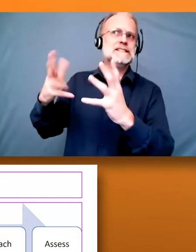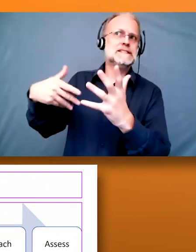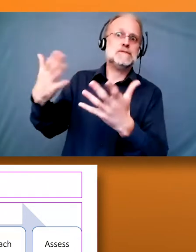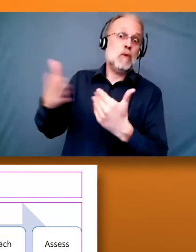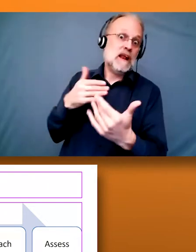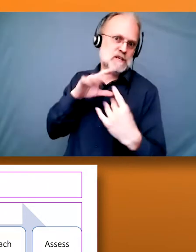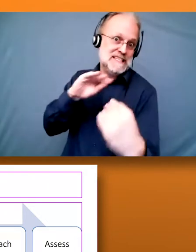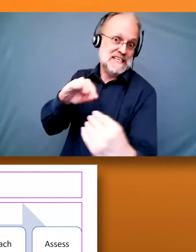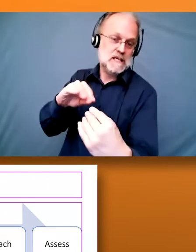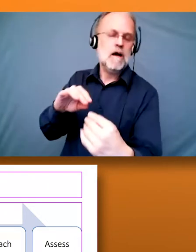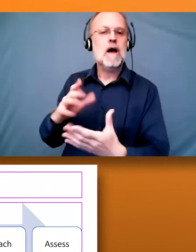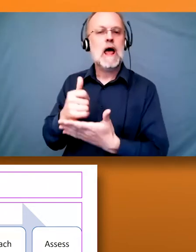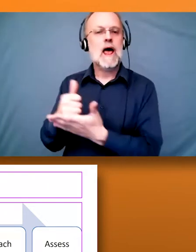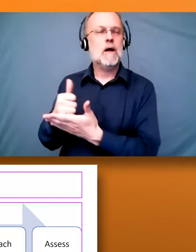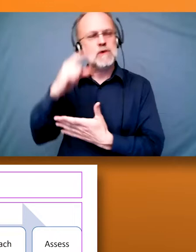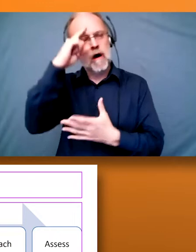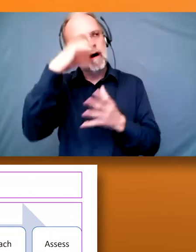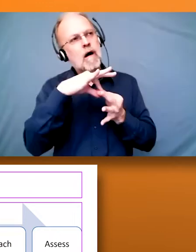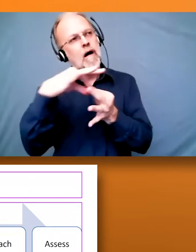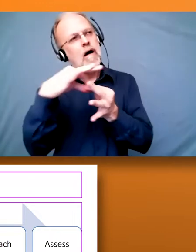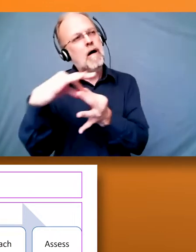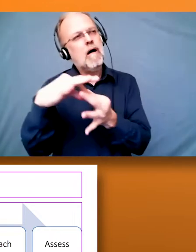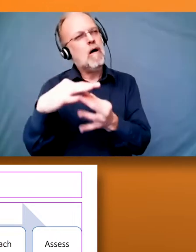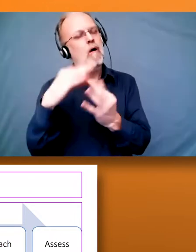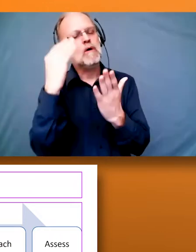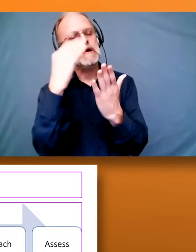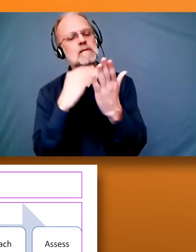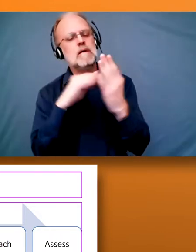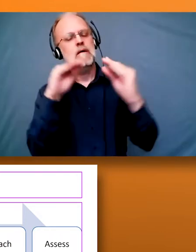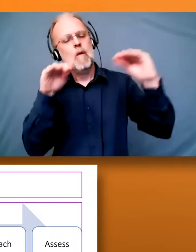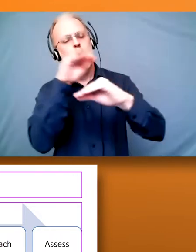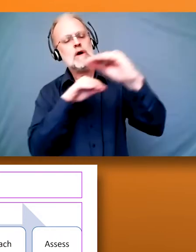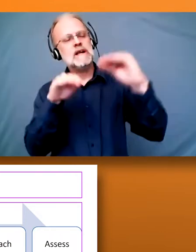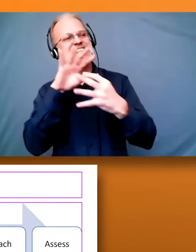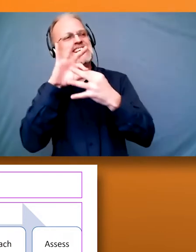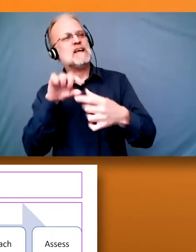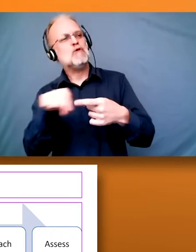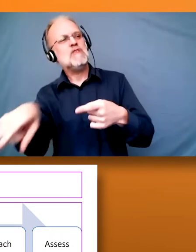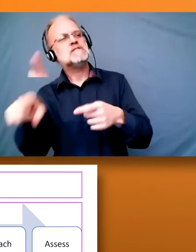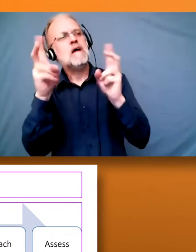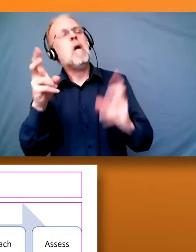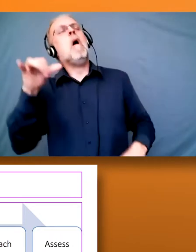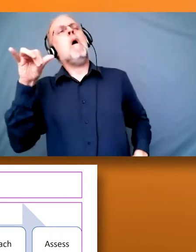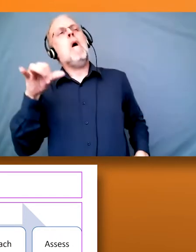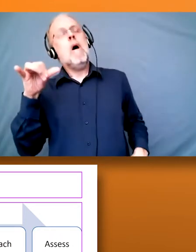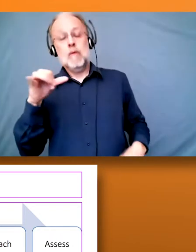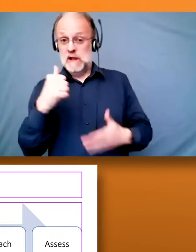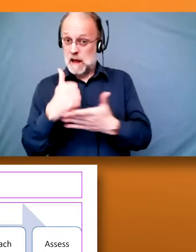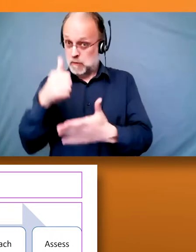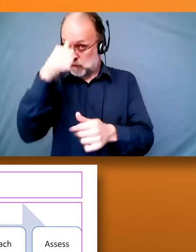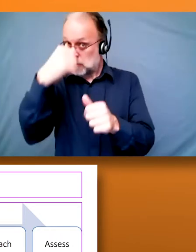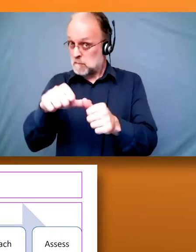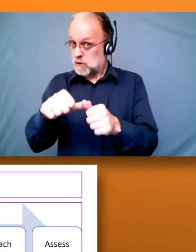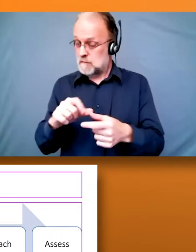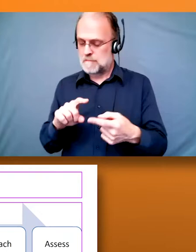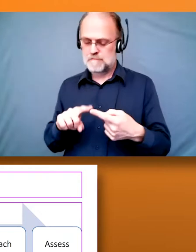I don't know what you-- whatever you're teaching, that will help because they kind of have a way to organize those words in their head.